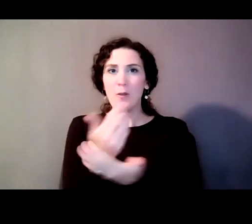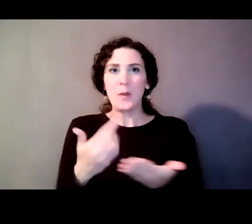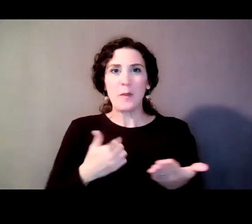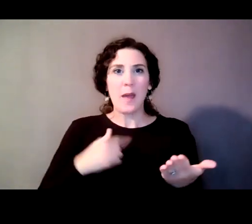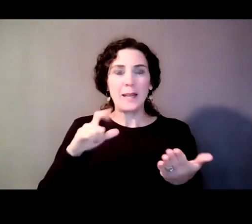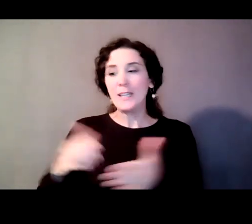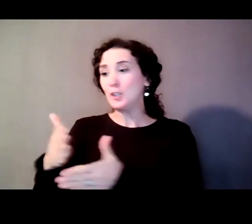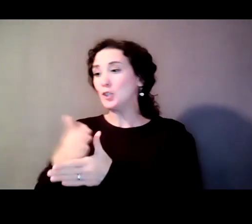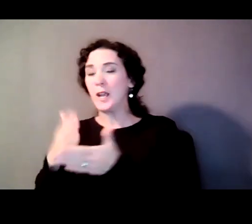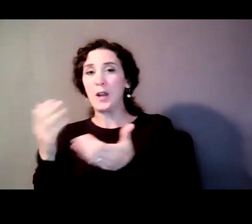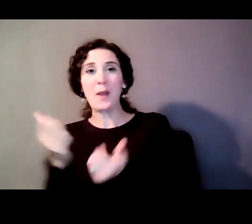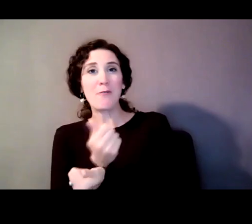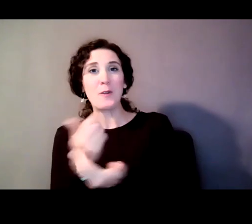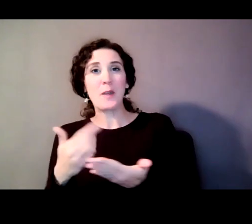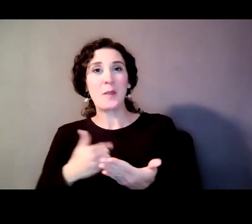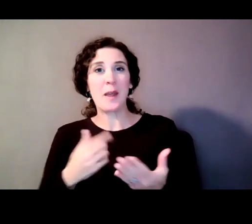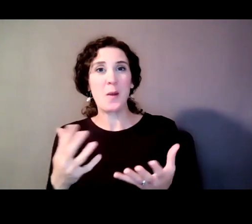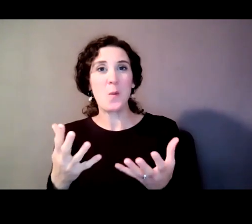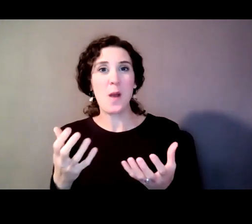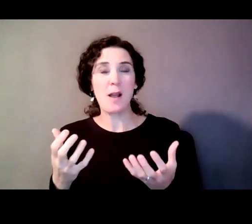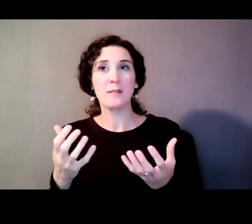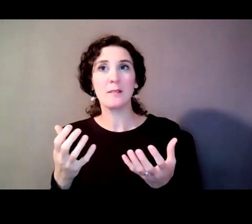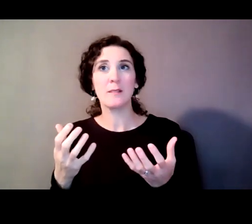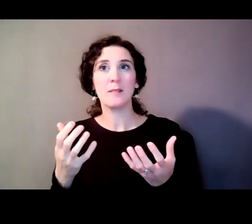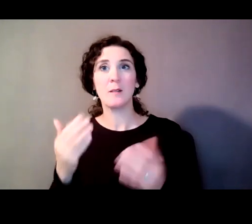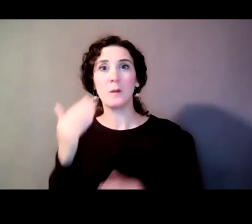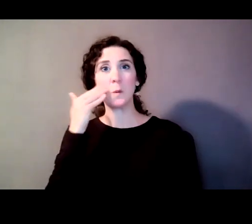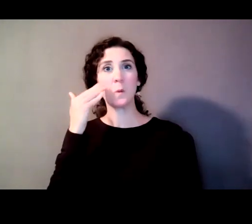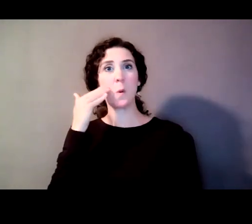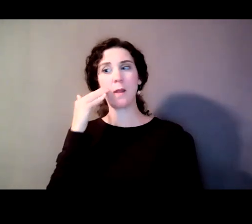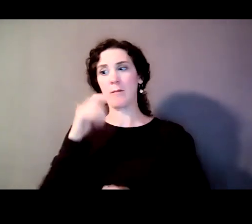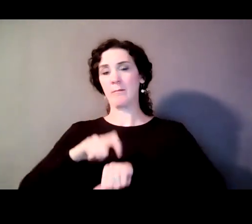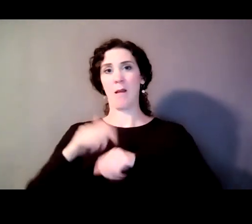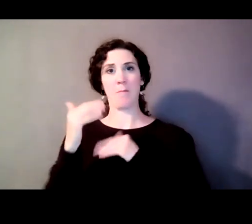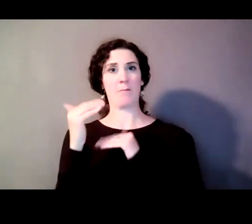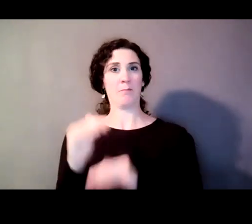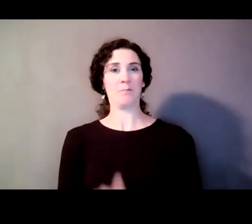like to share with you all given the things that I have been asked or